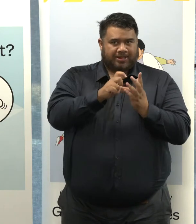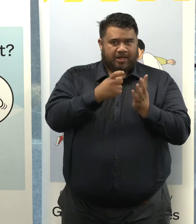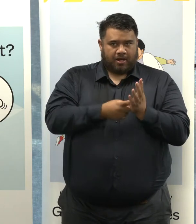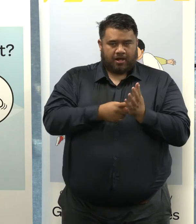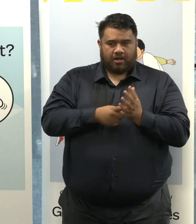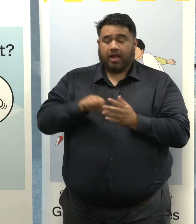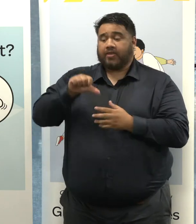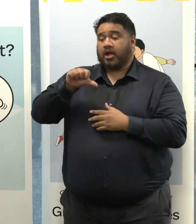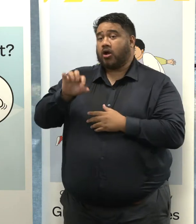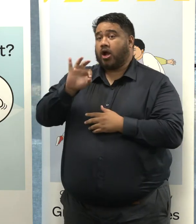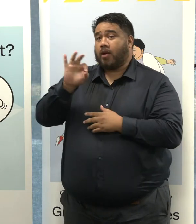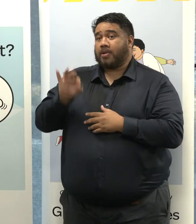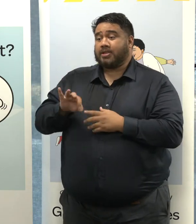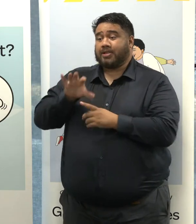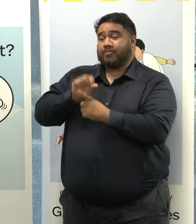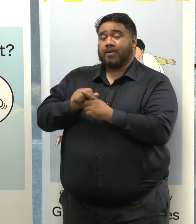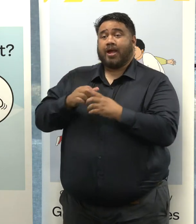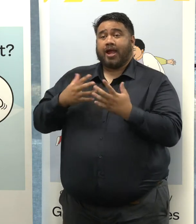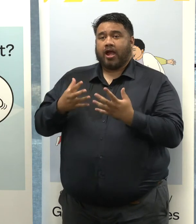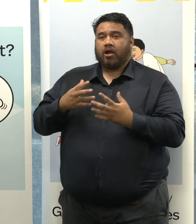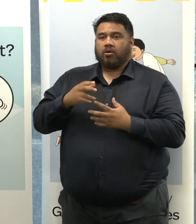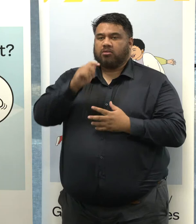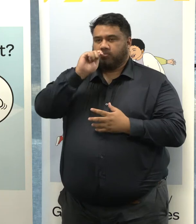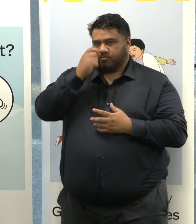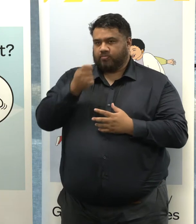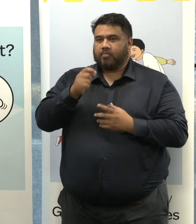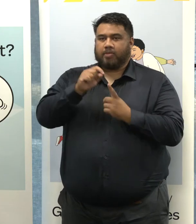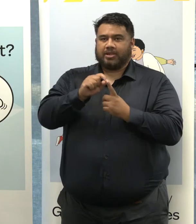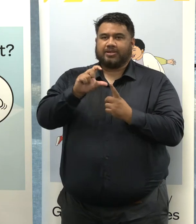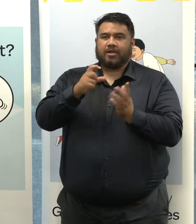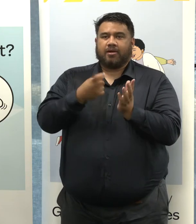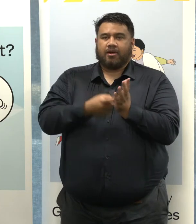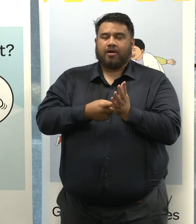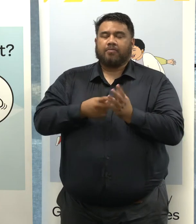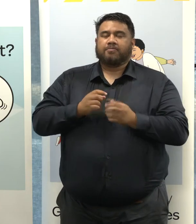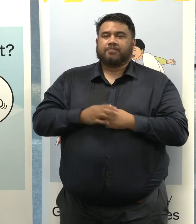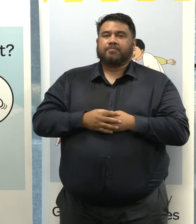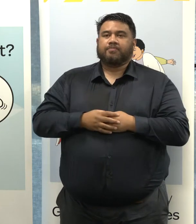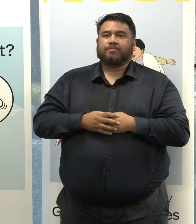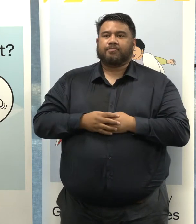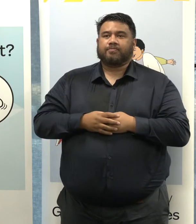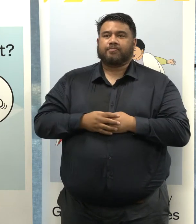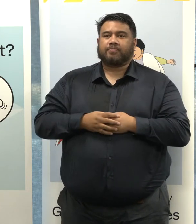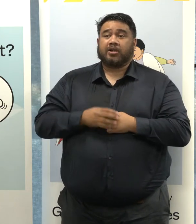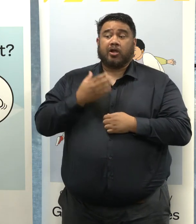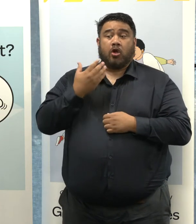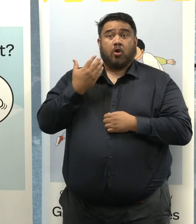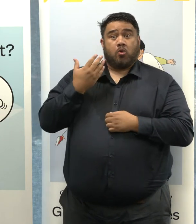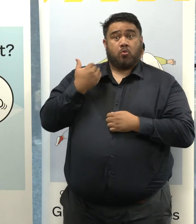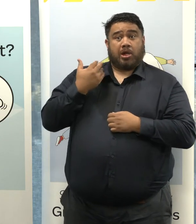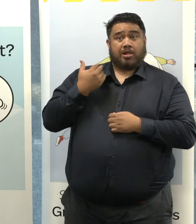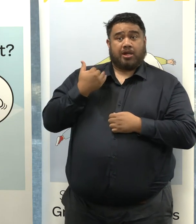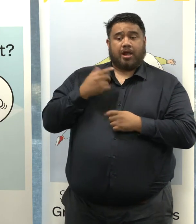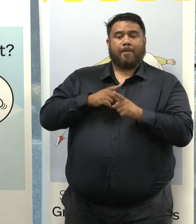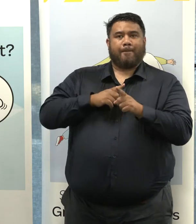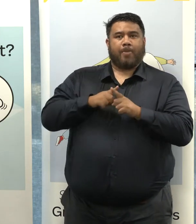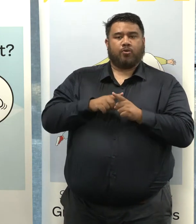4% are rapid antigen tests with a confirmatory PCR test and the remaining 9% have been